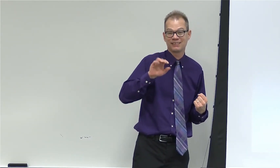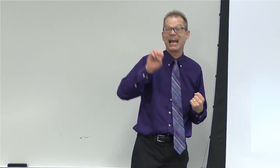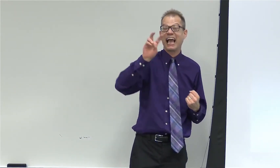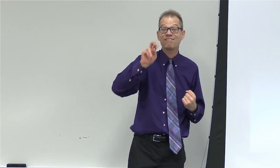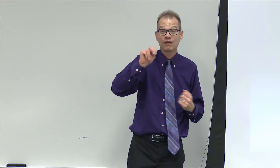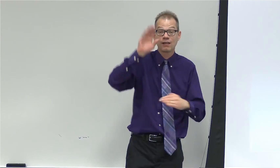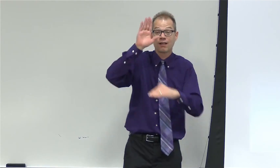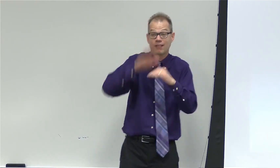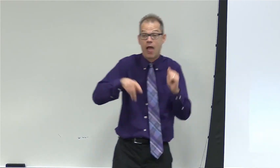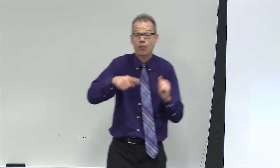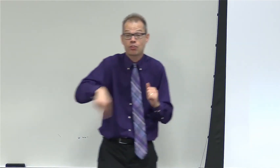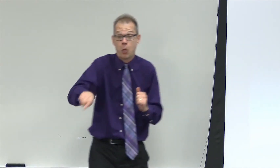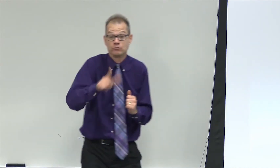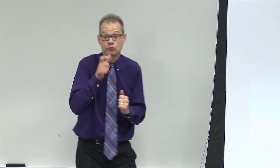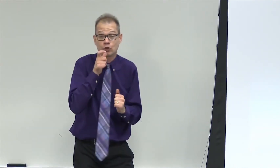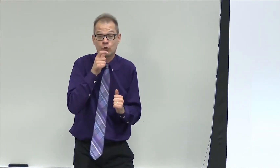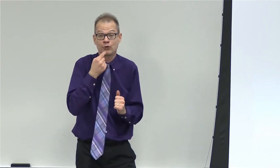or health knowledge and literacy.